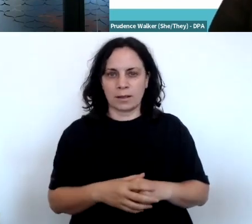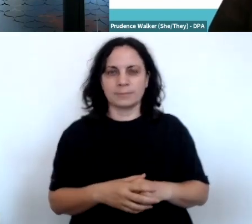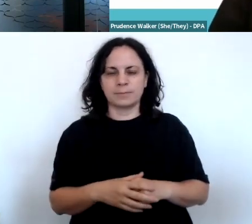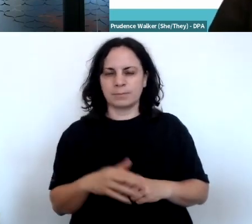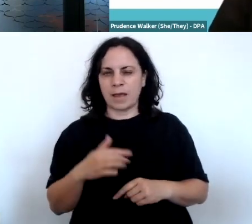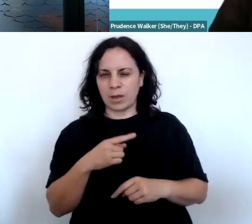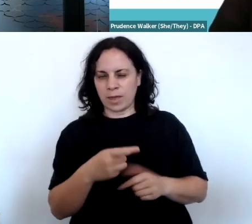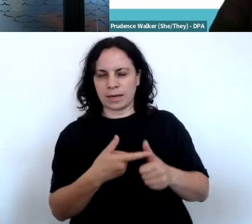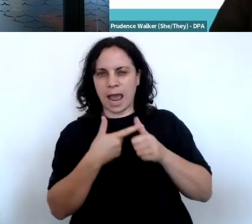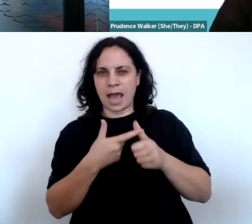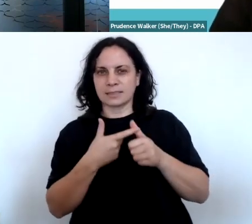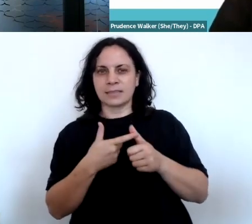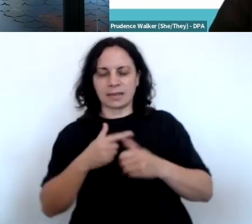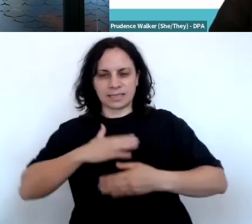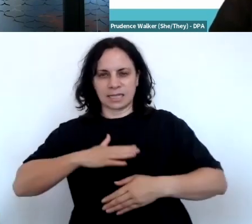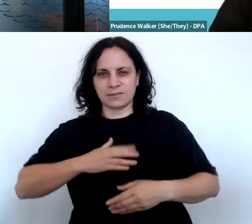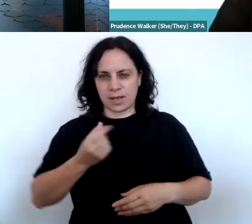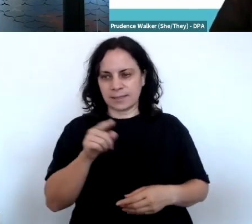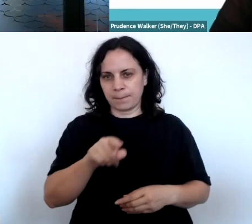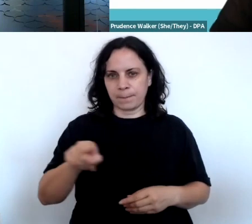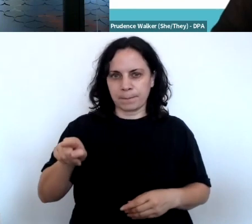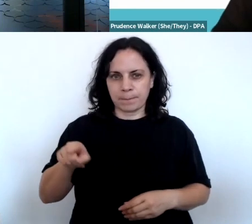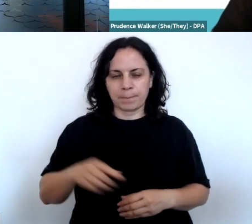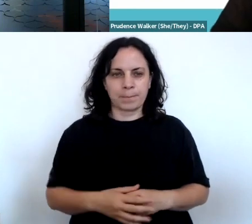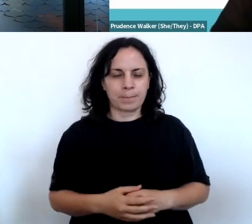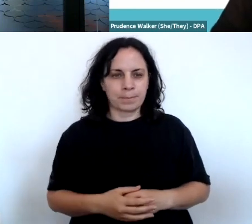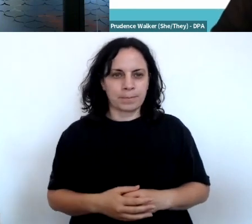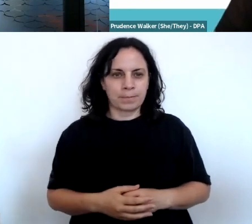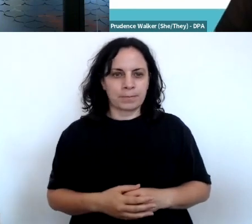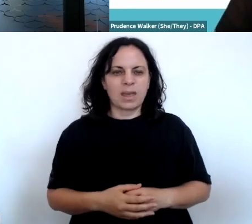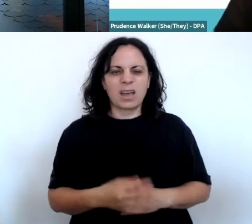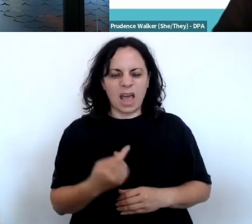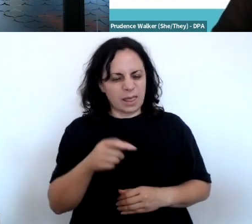Now somebody here talks about the Disability Issues Commission,